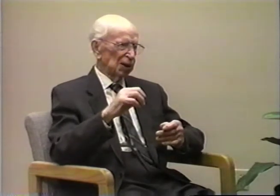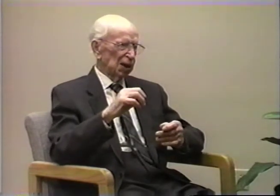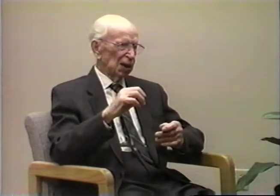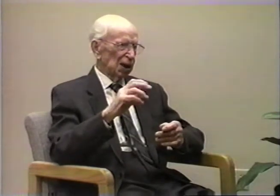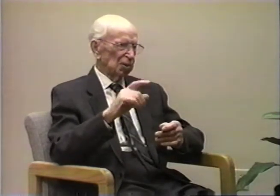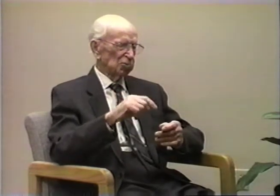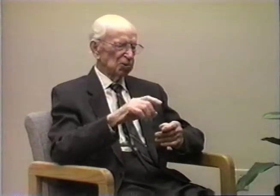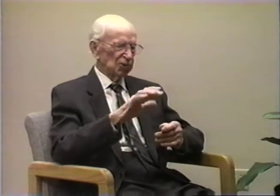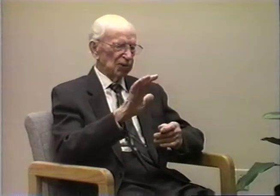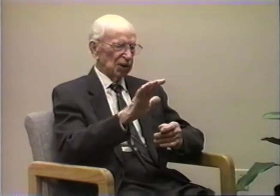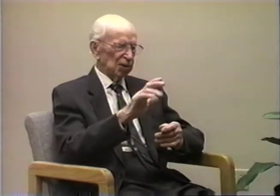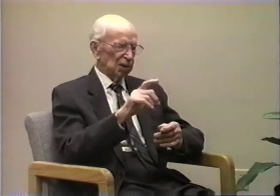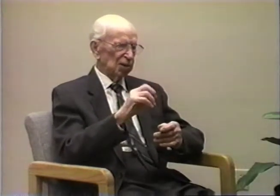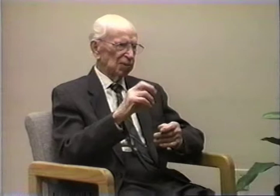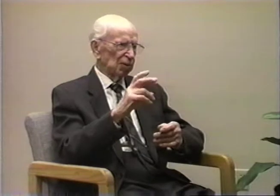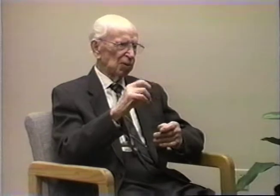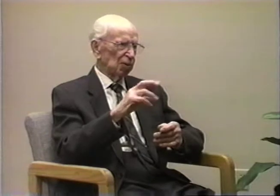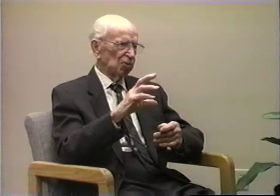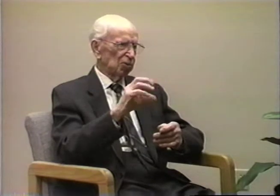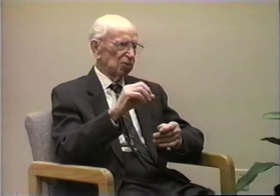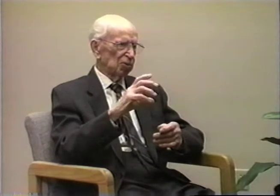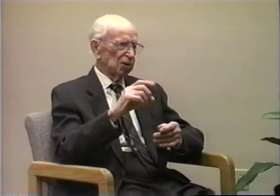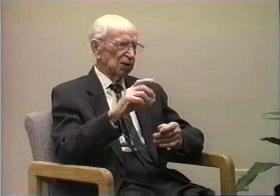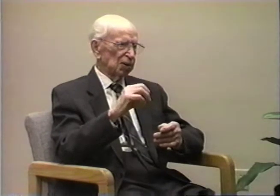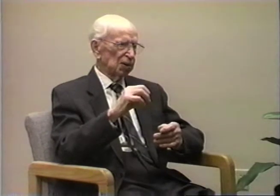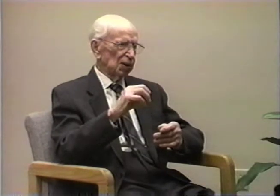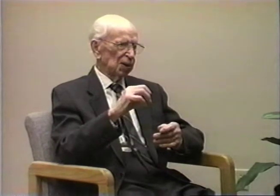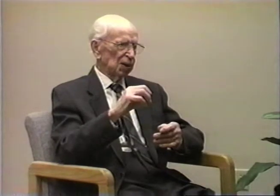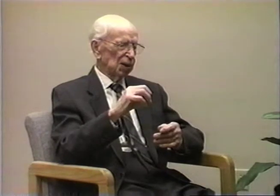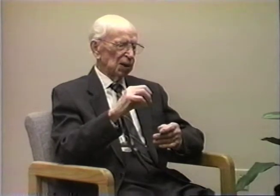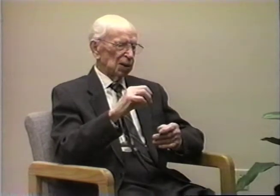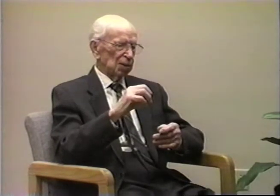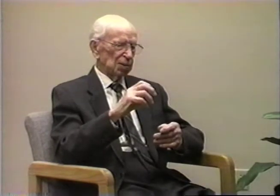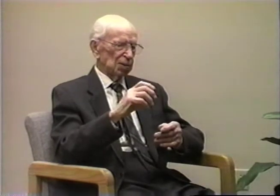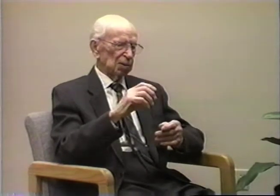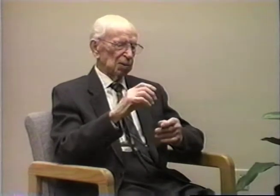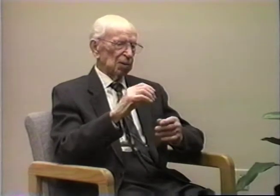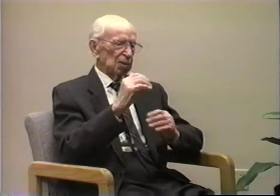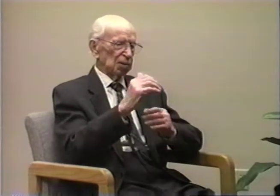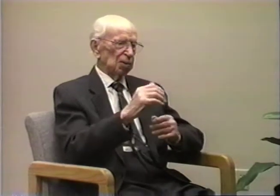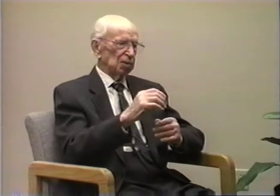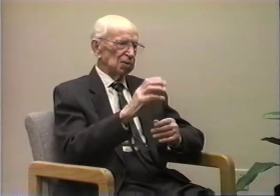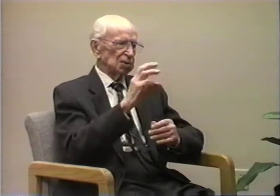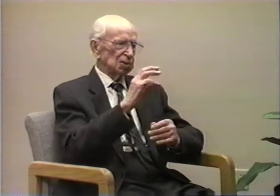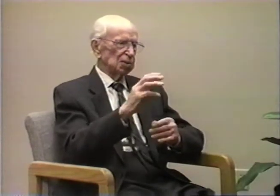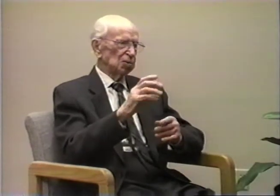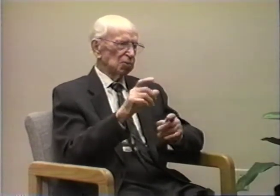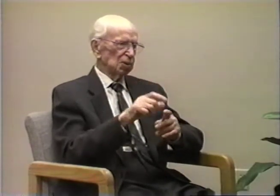There were problems with the old green machines, there were limitations on the five lines